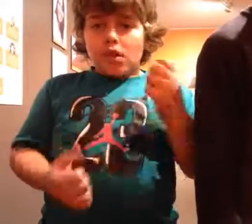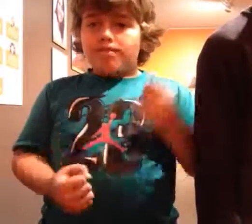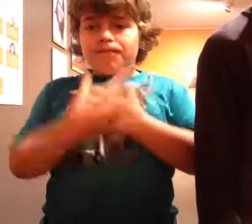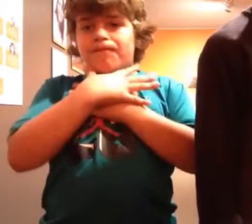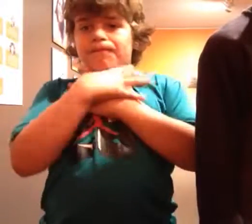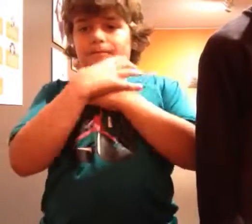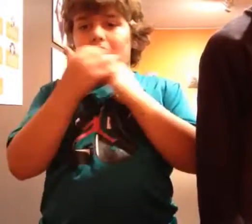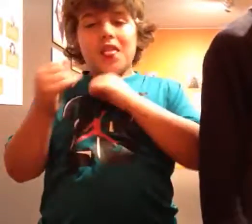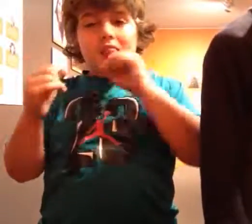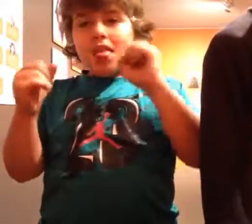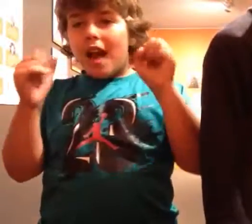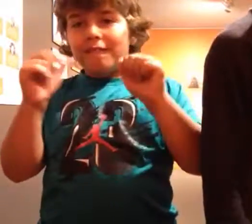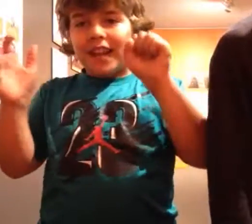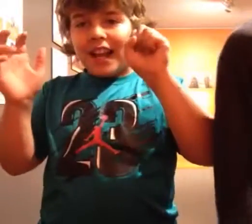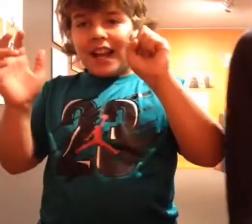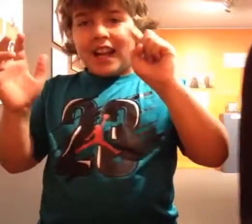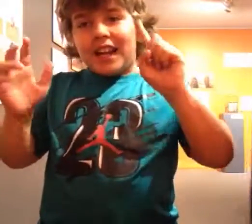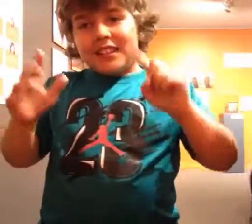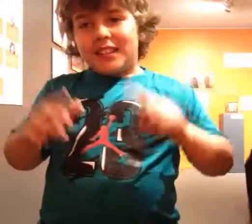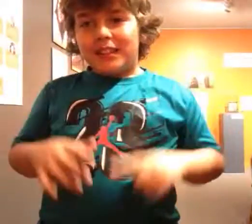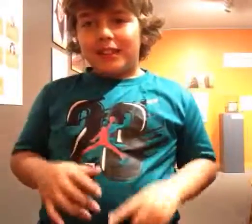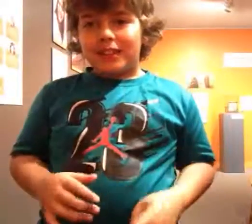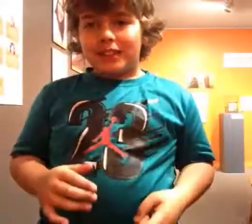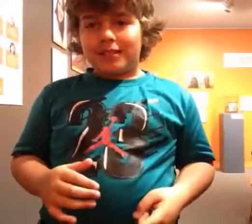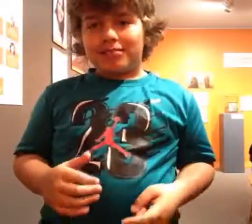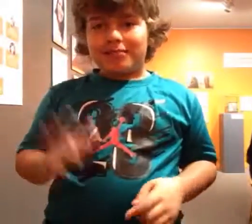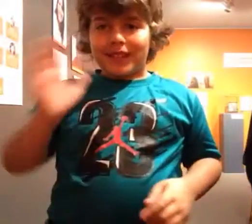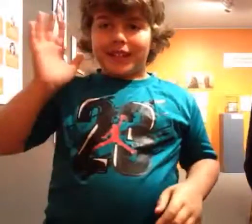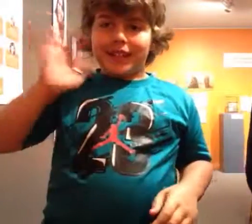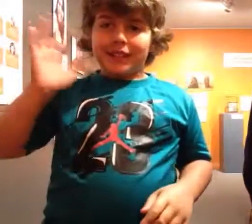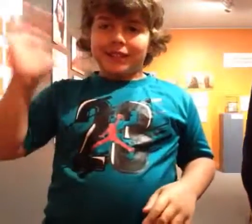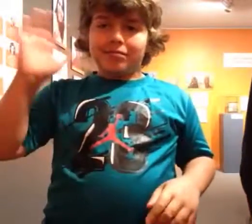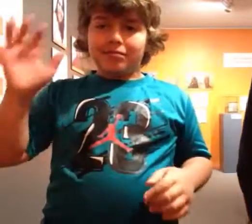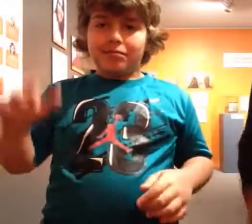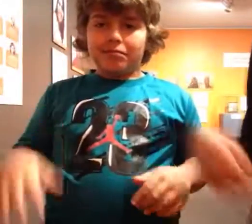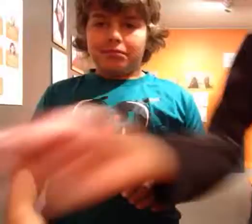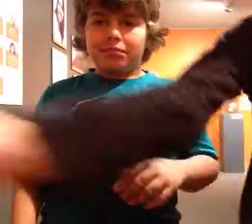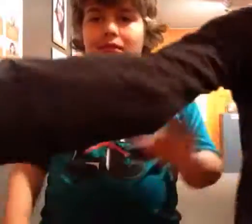I’m inspired and I love ASD! Bye.